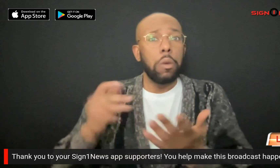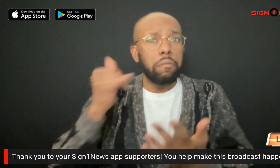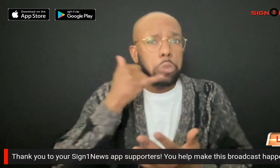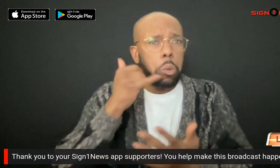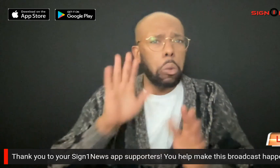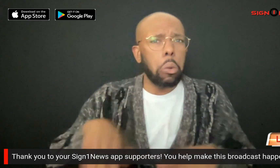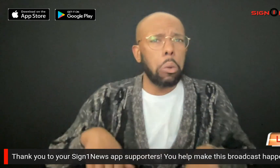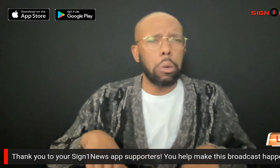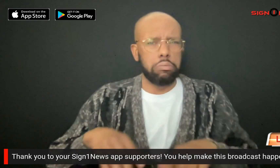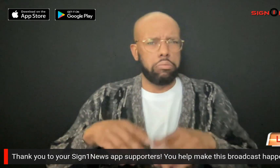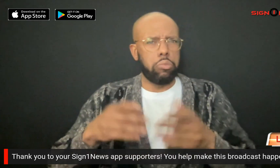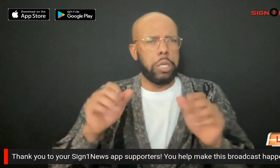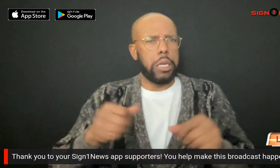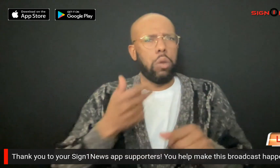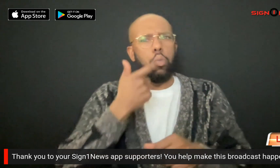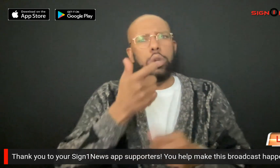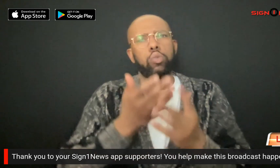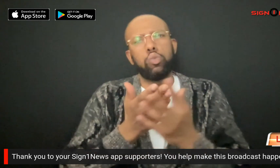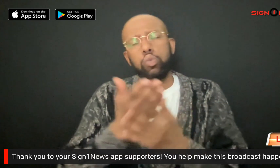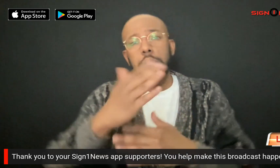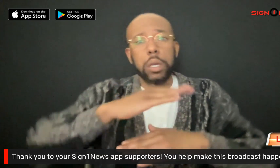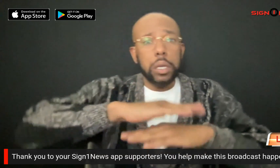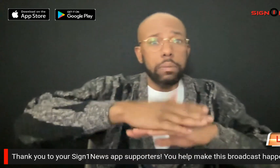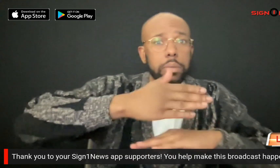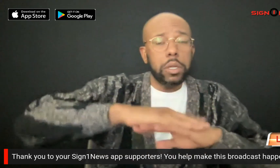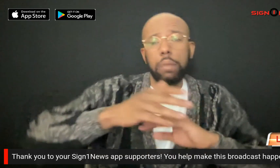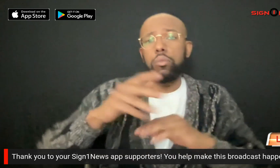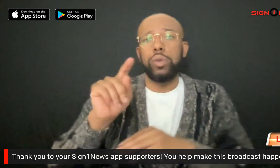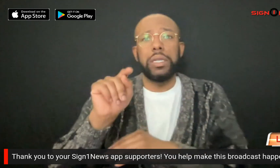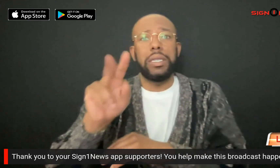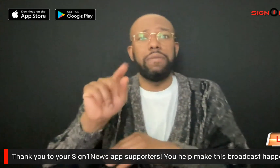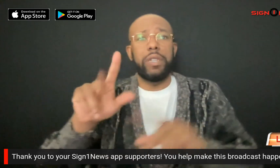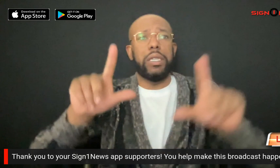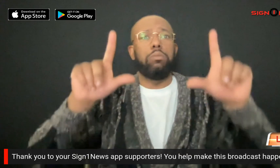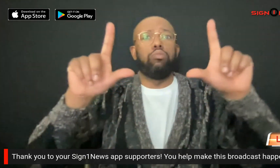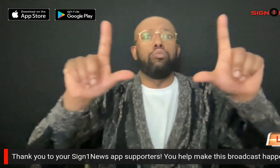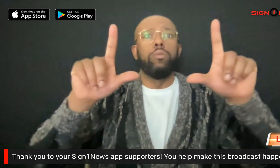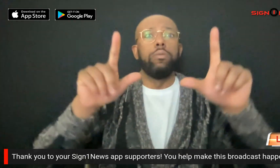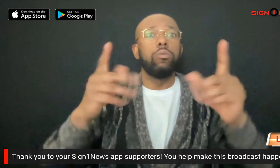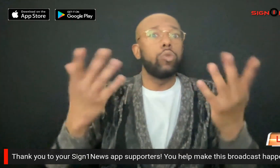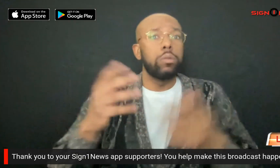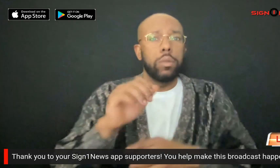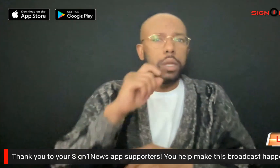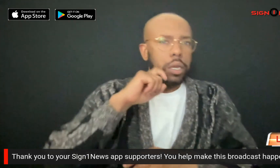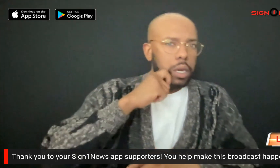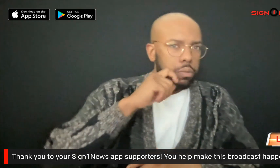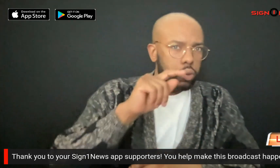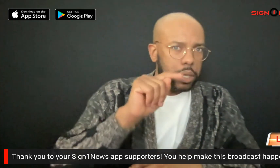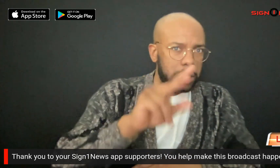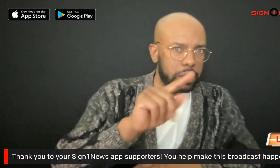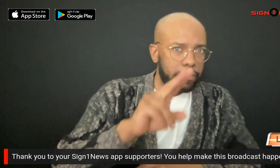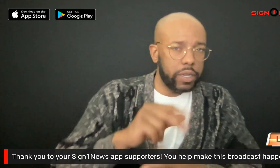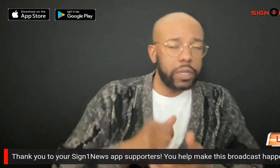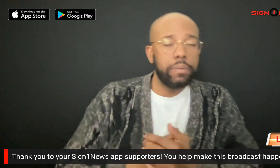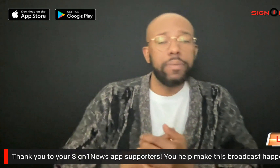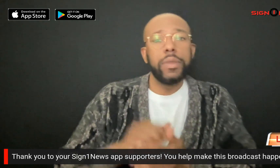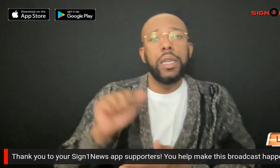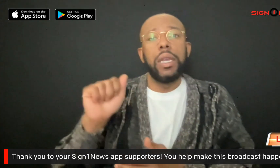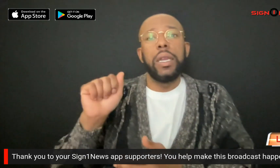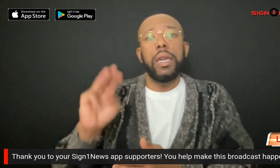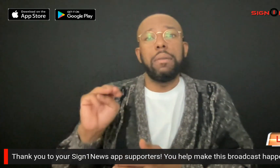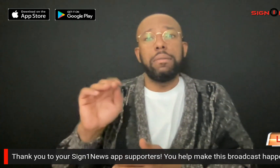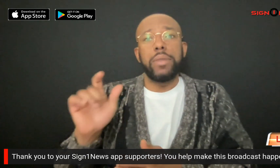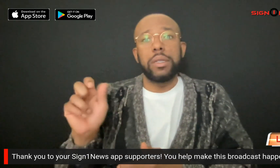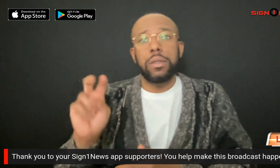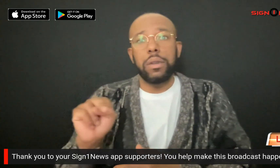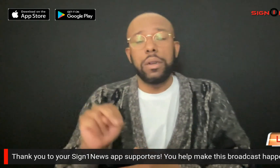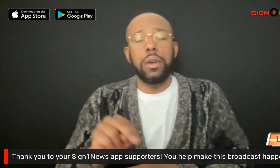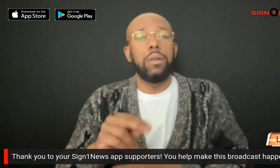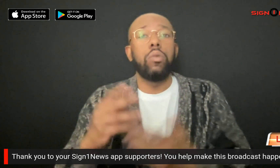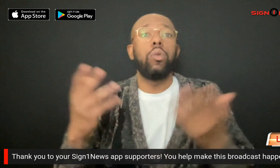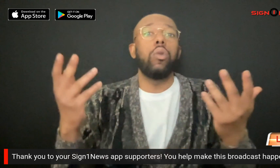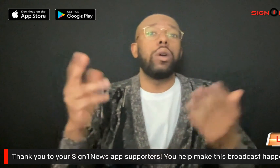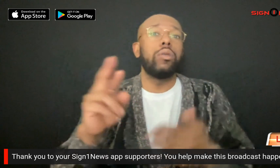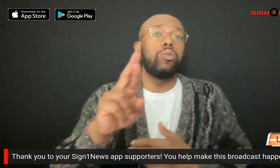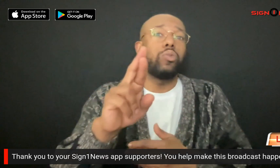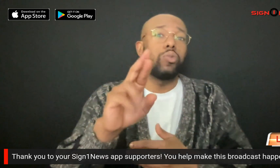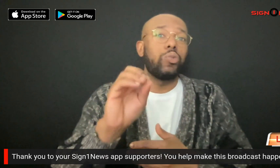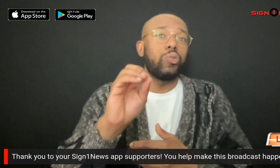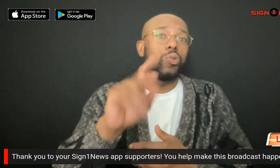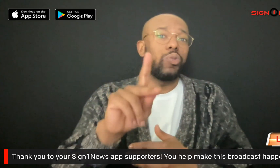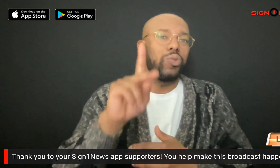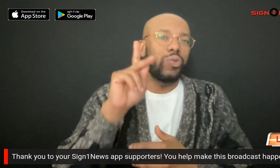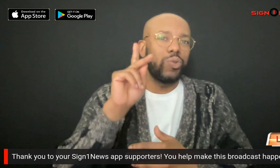and you can also watch on your laptop or television set on Apple TV Amazon or Roku